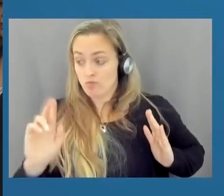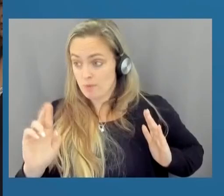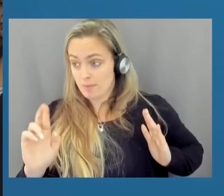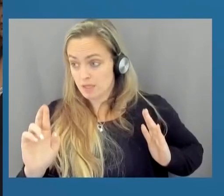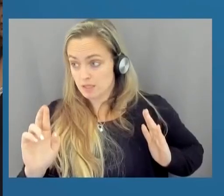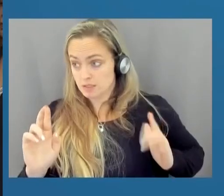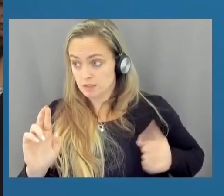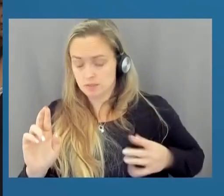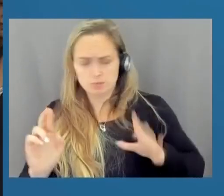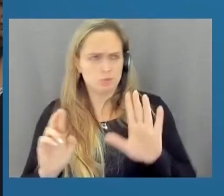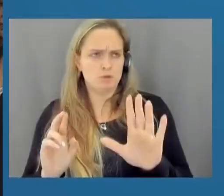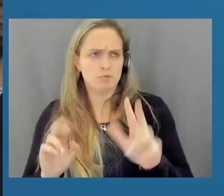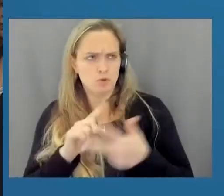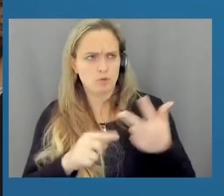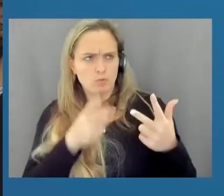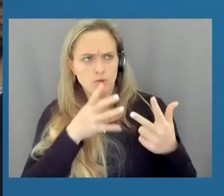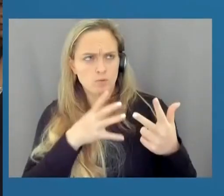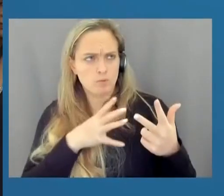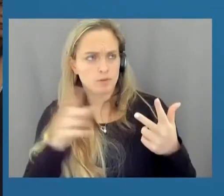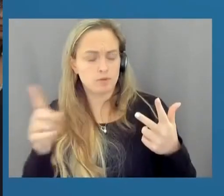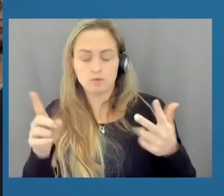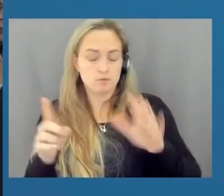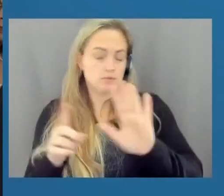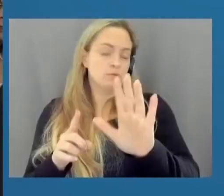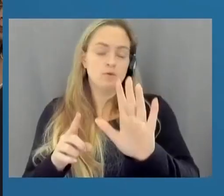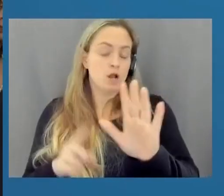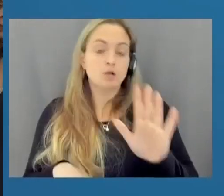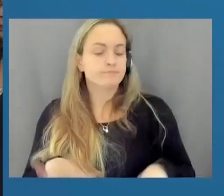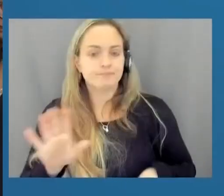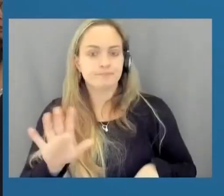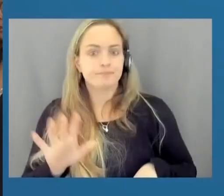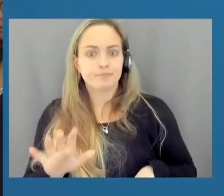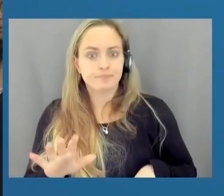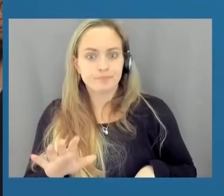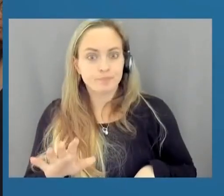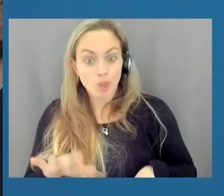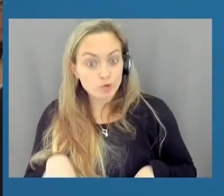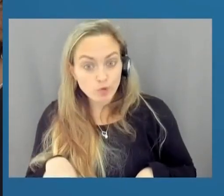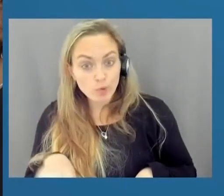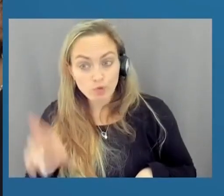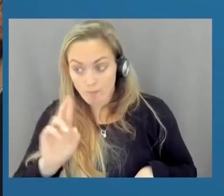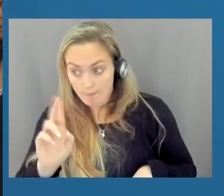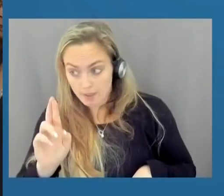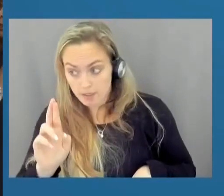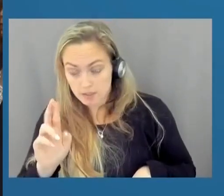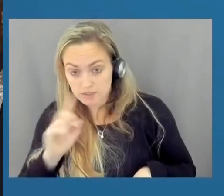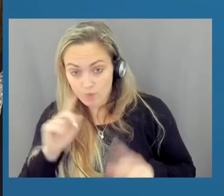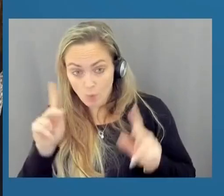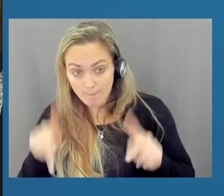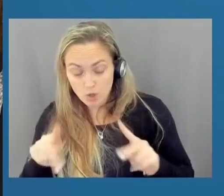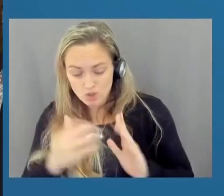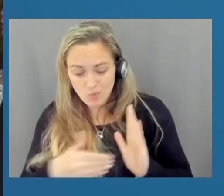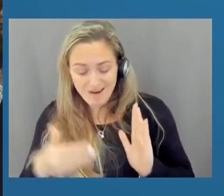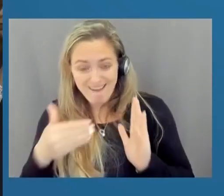there were 3 women out of their 47, the Republicans to a person. Voted against these bills